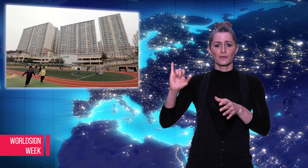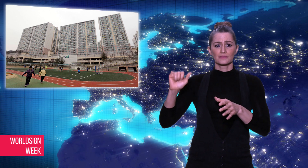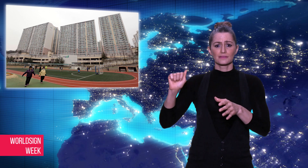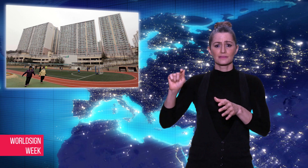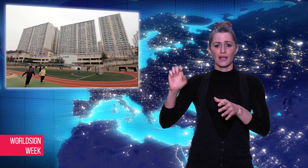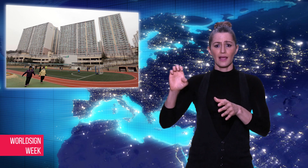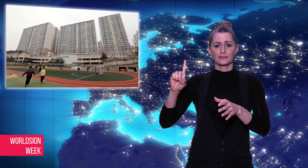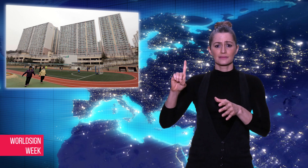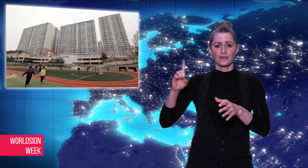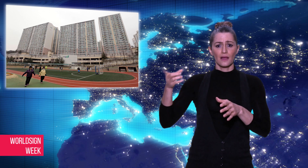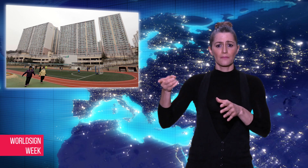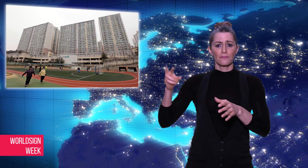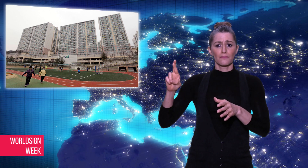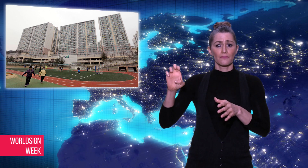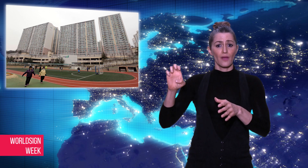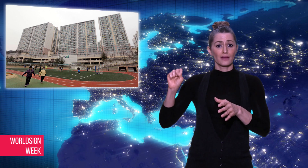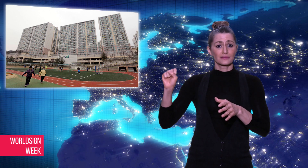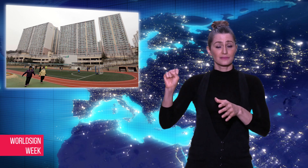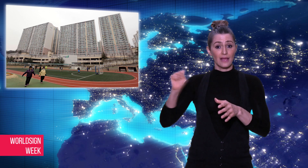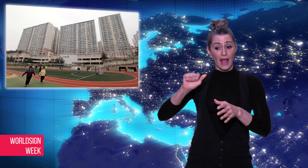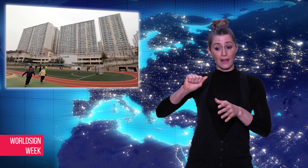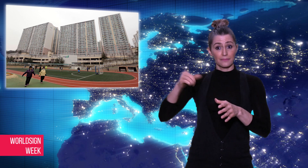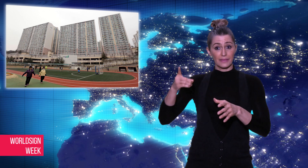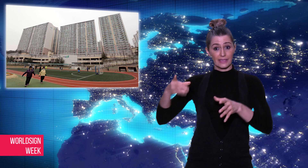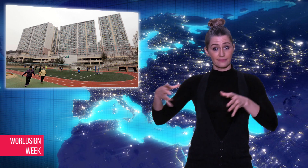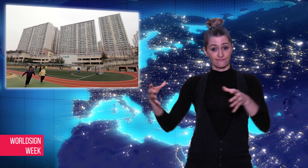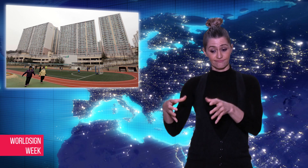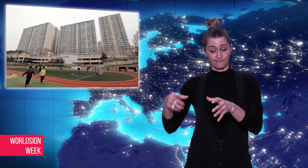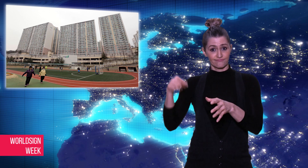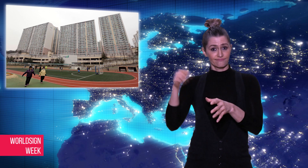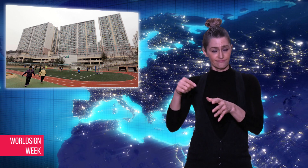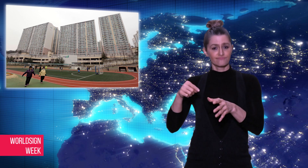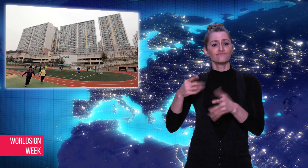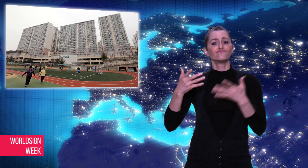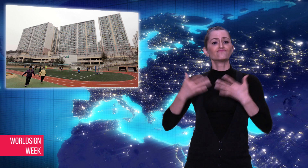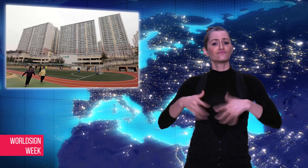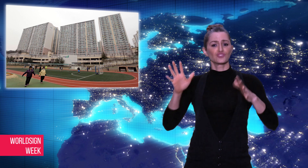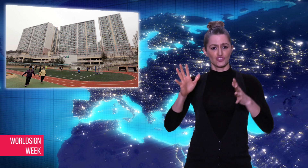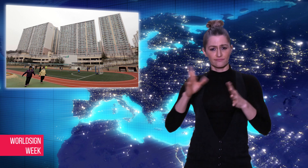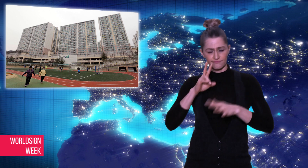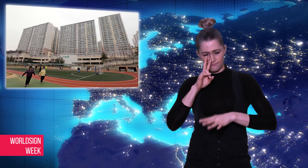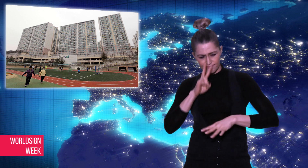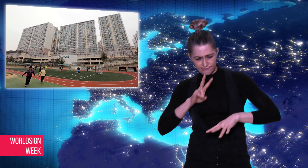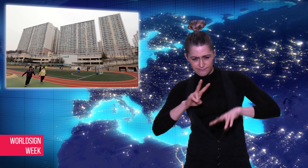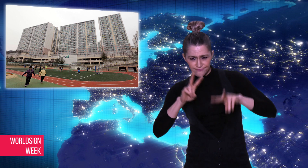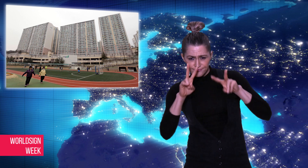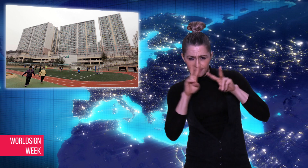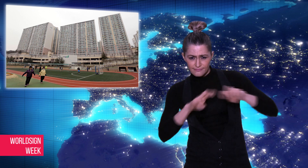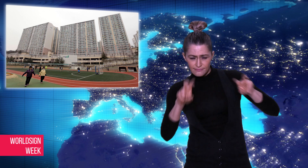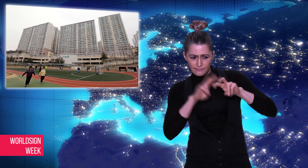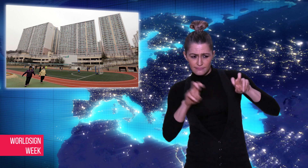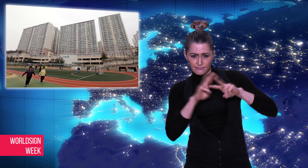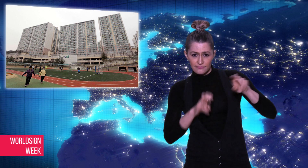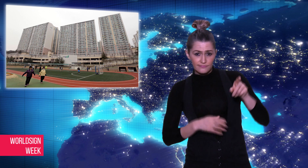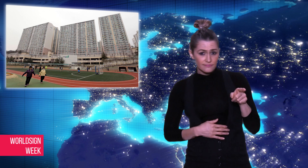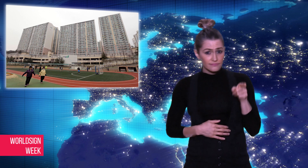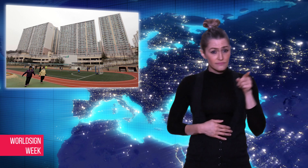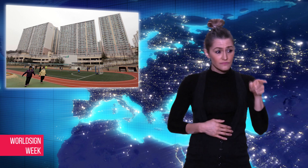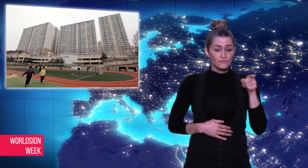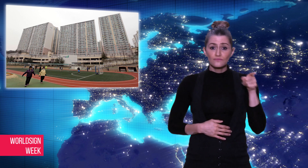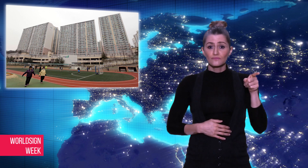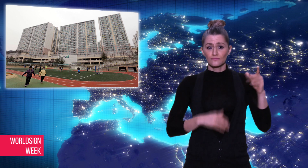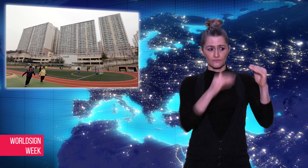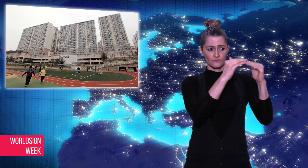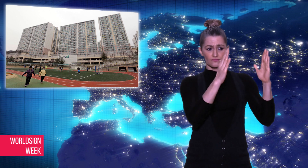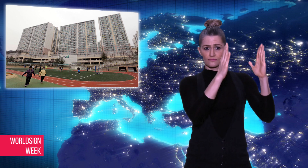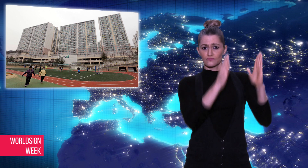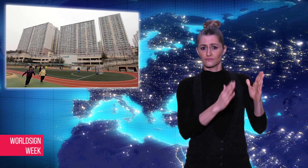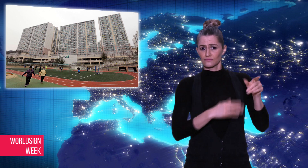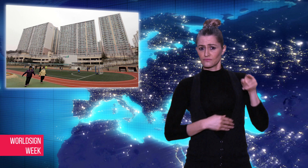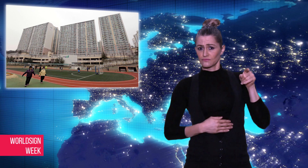[Dawn]: The Associated Press conducted an